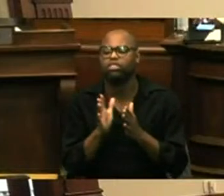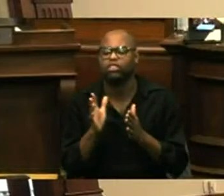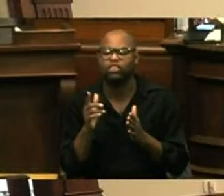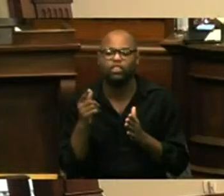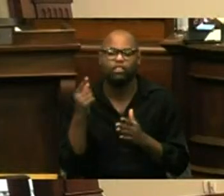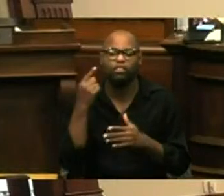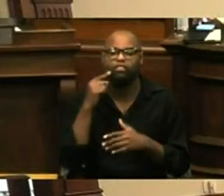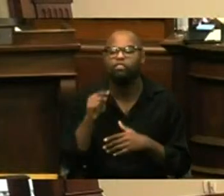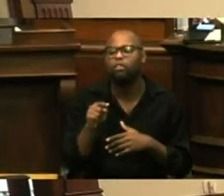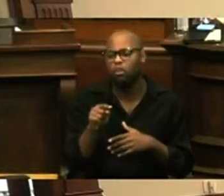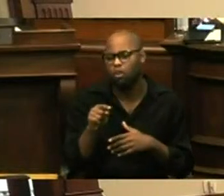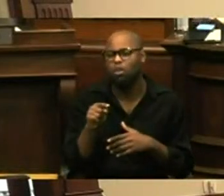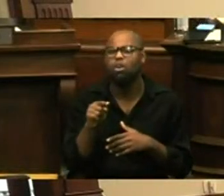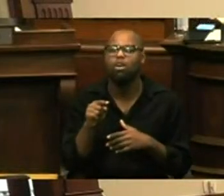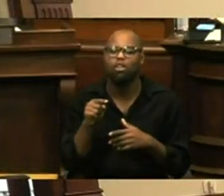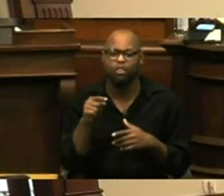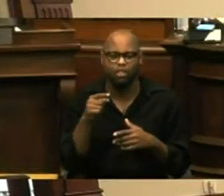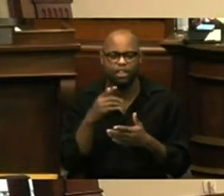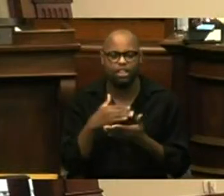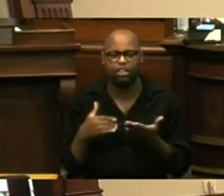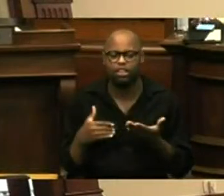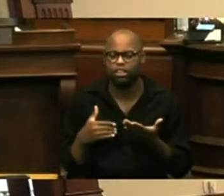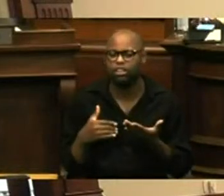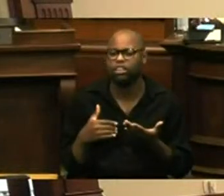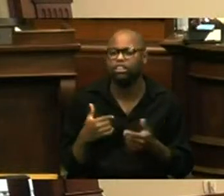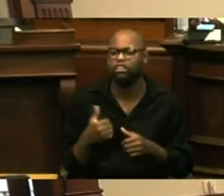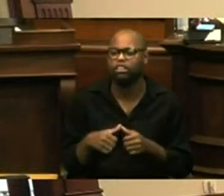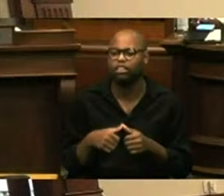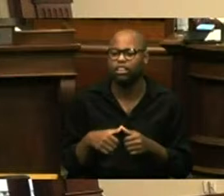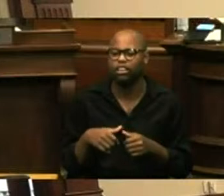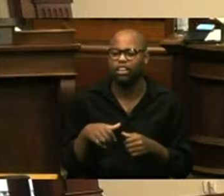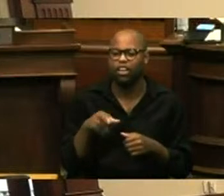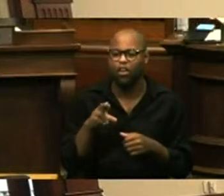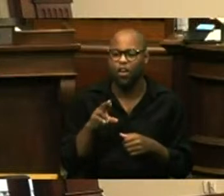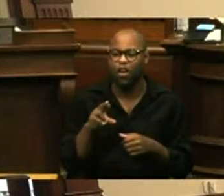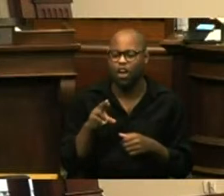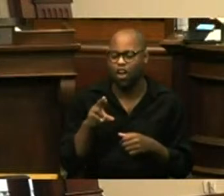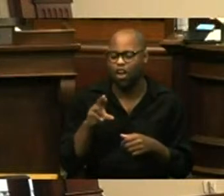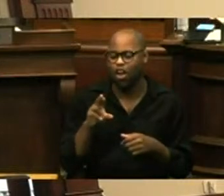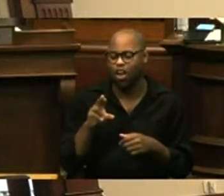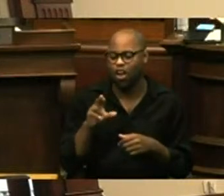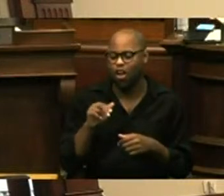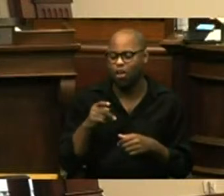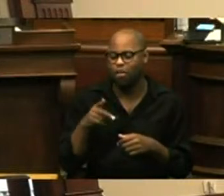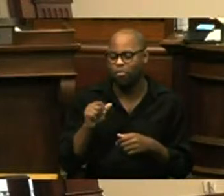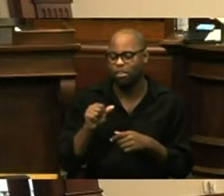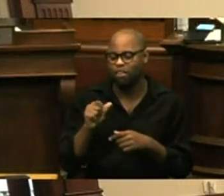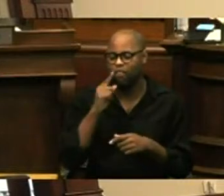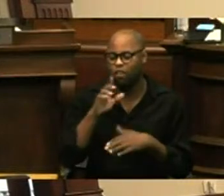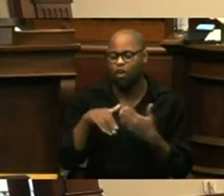asked for an evaluation of this particular component of the